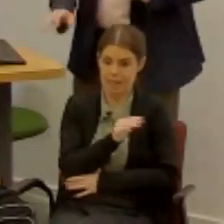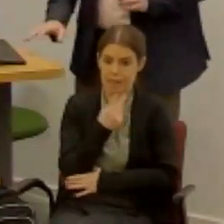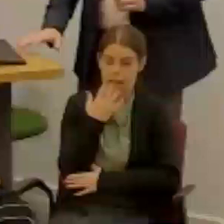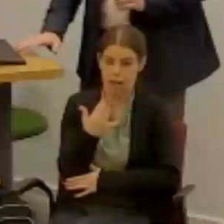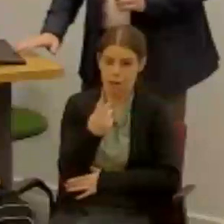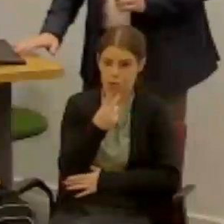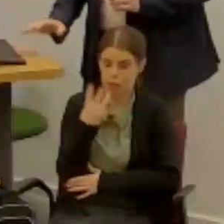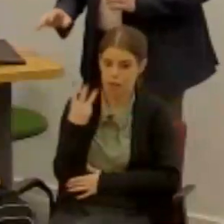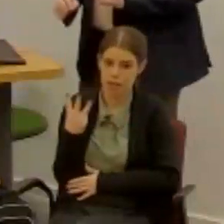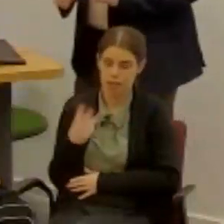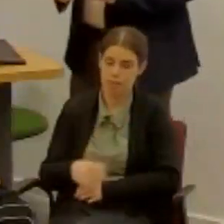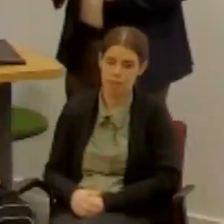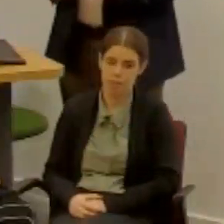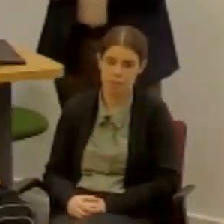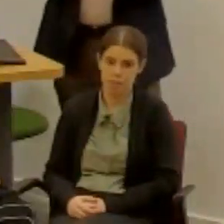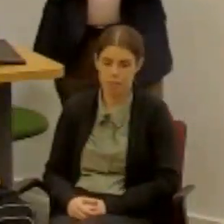What else we know about it?